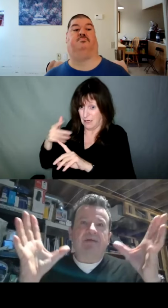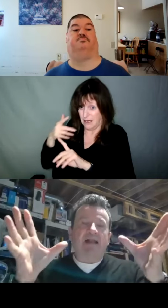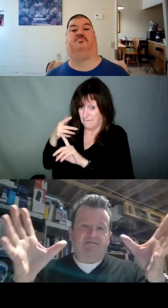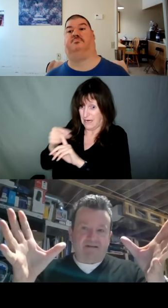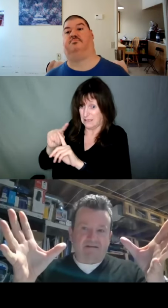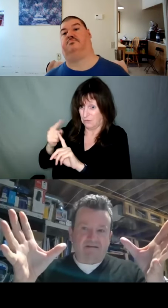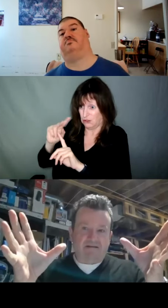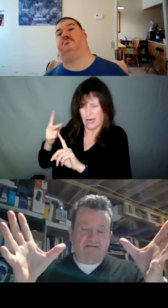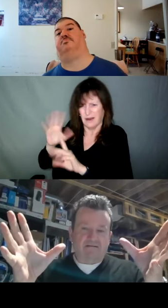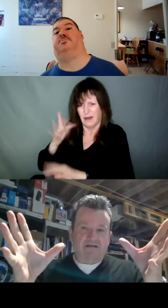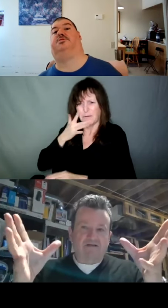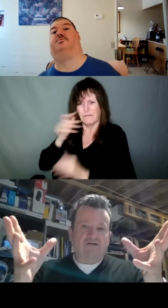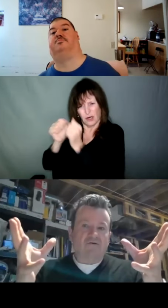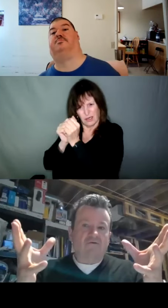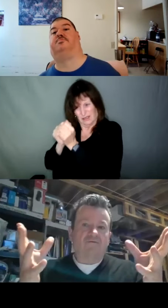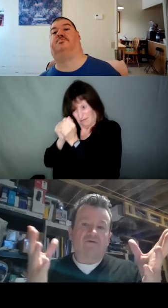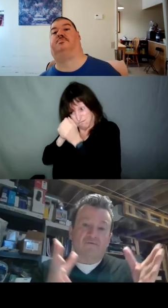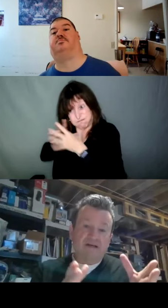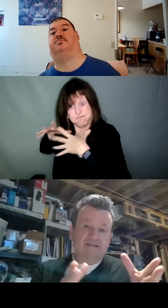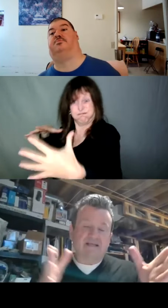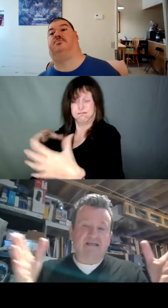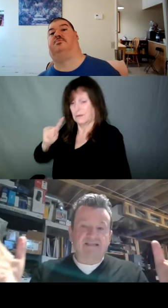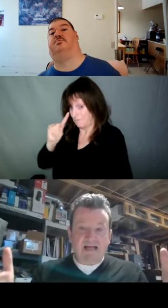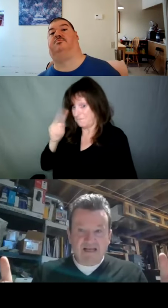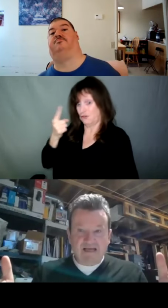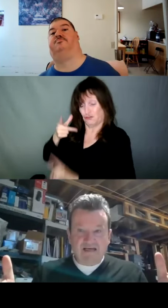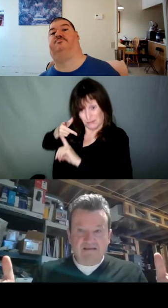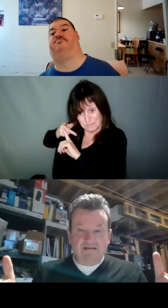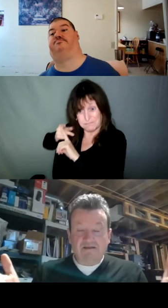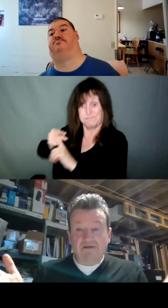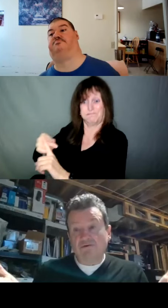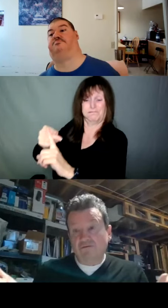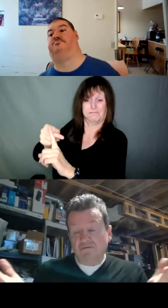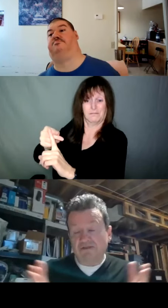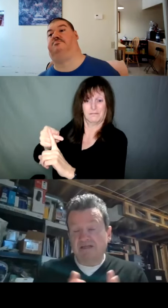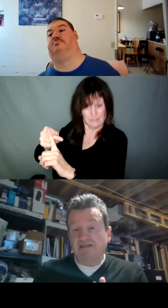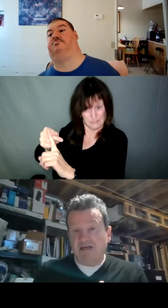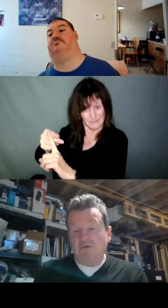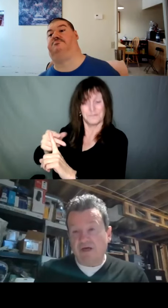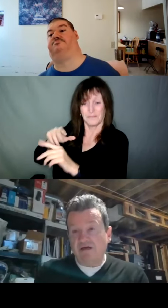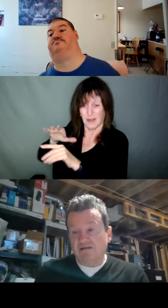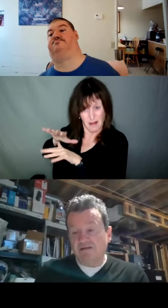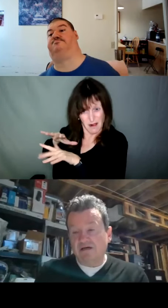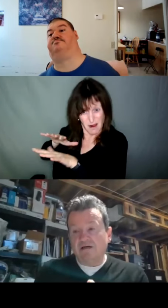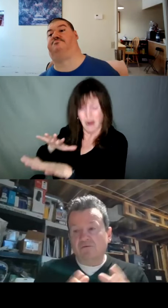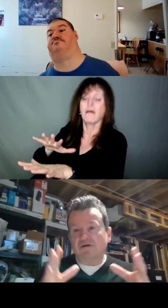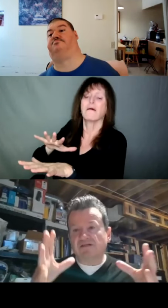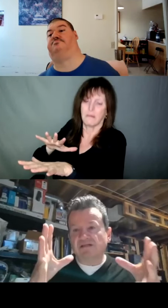, the fact that we need to get more people vaccinated with the first dose